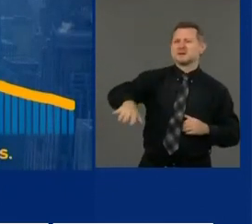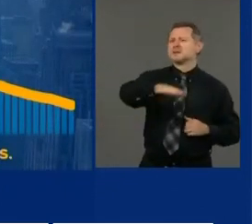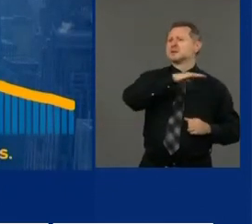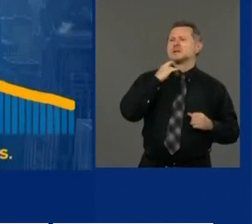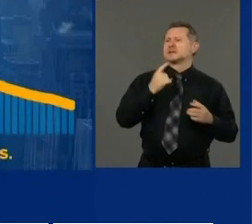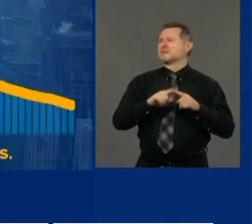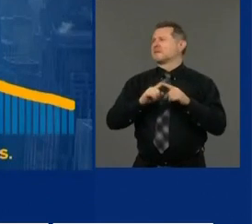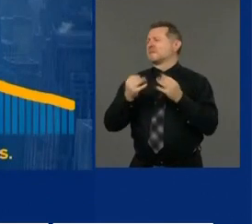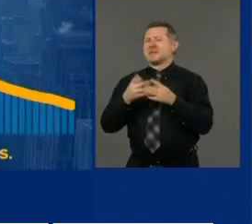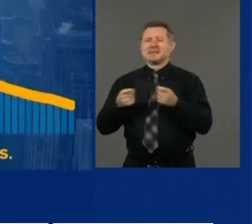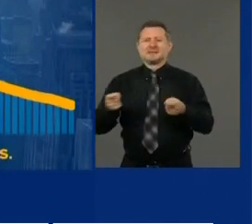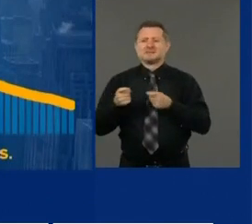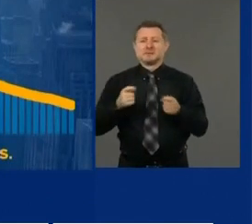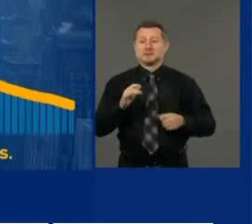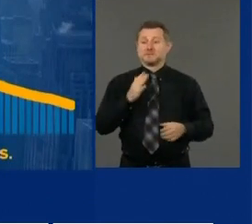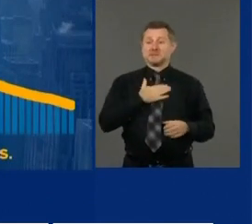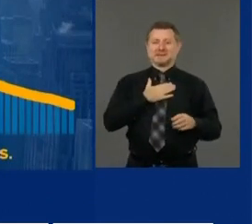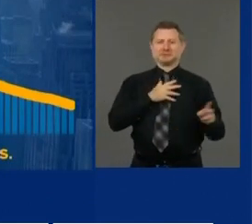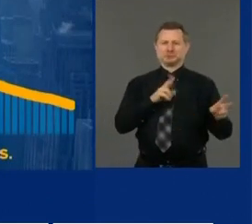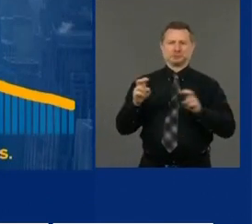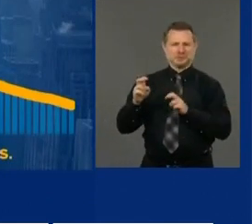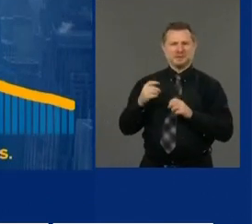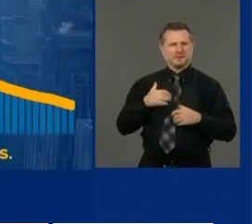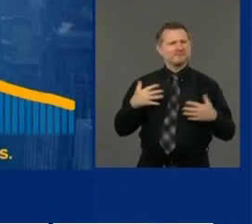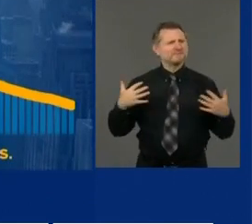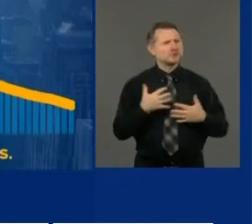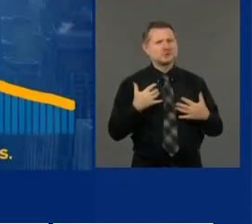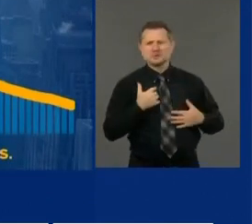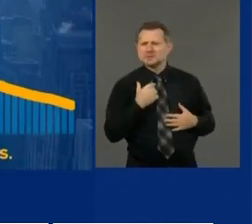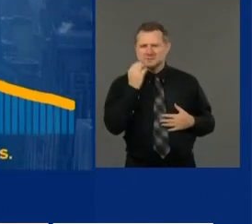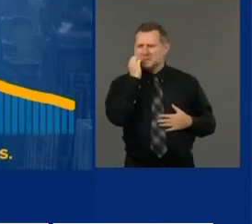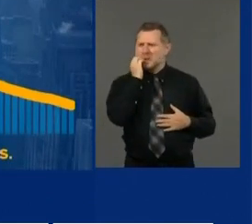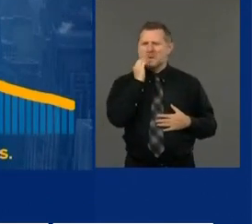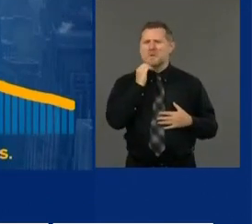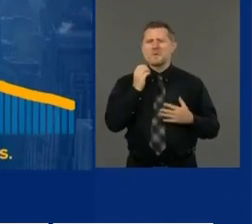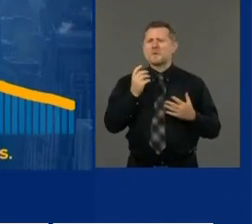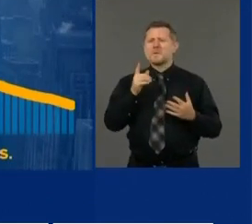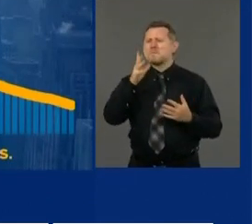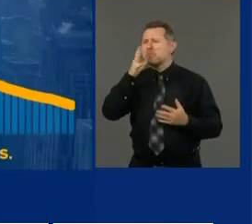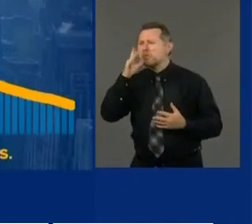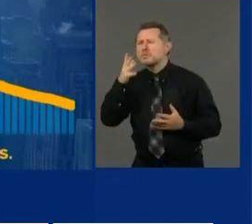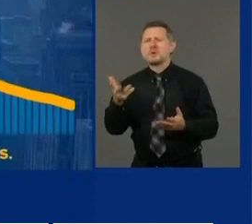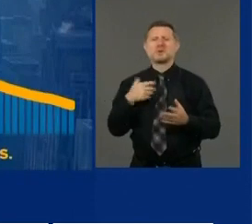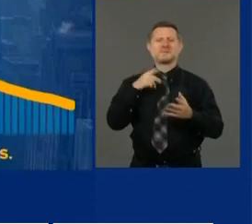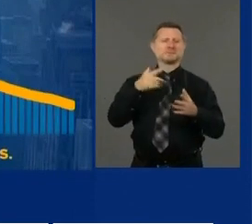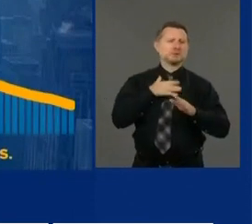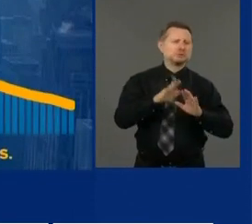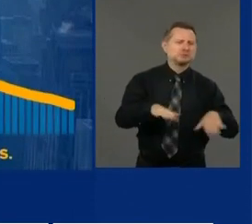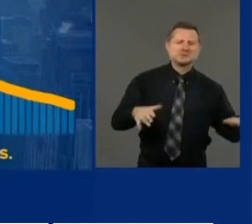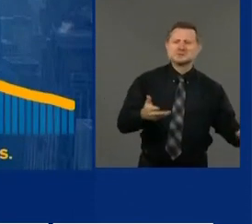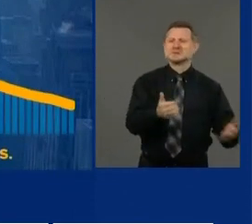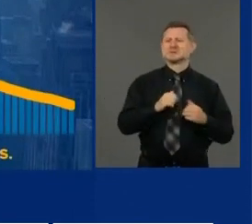LITTLE IT WAS FRIGHTENING AND